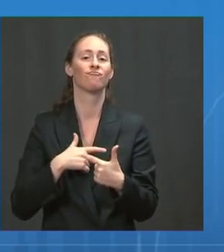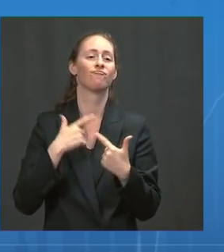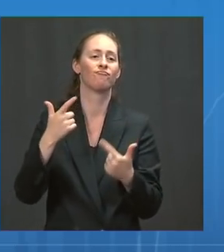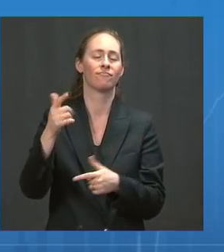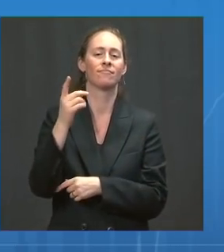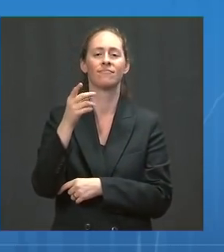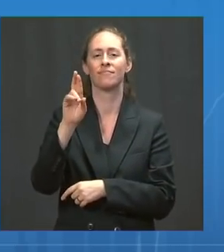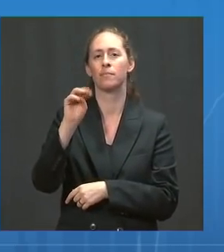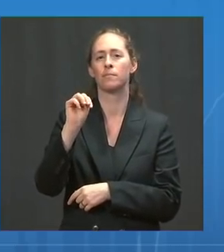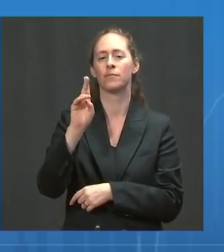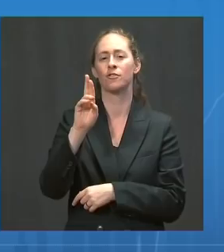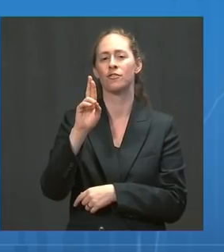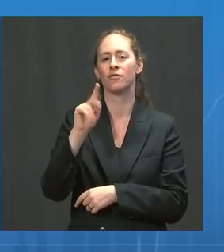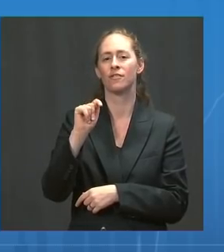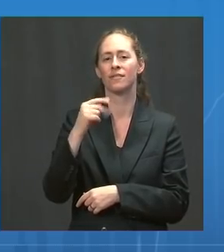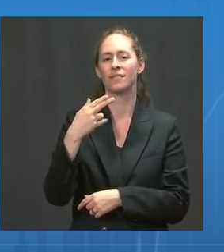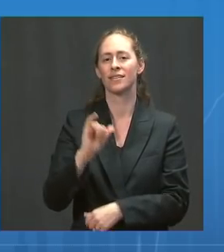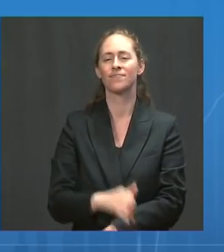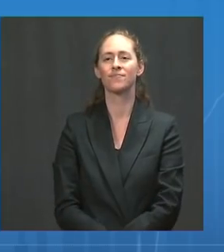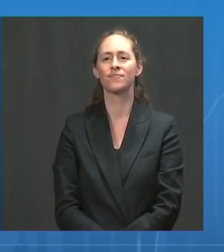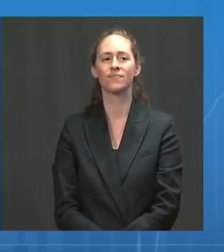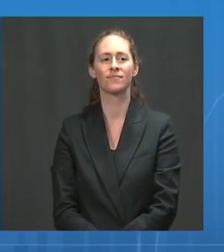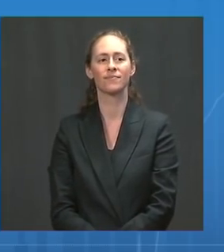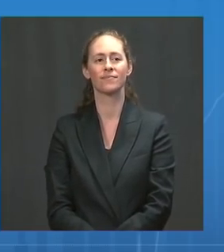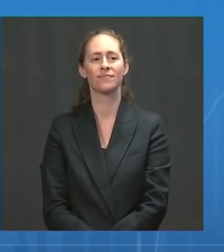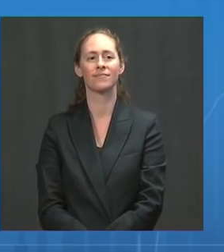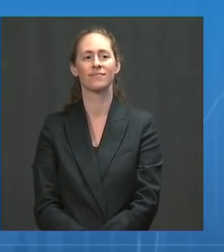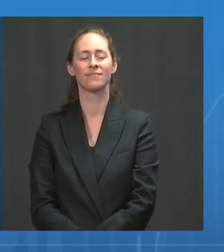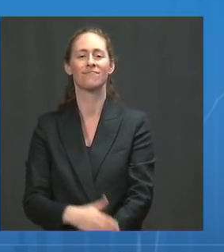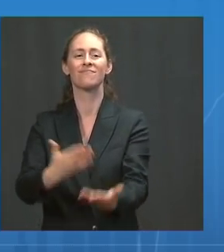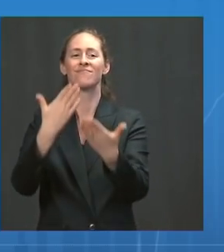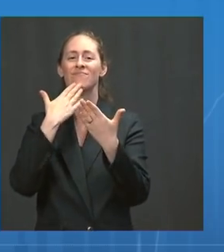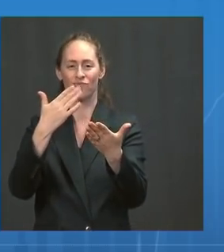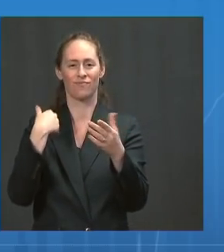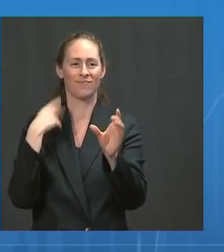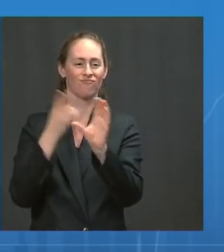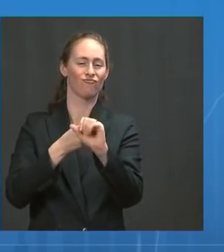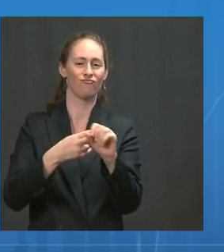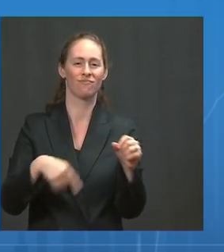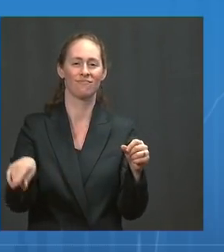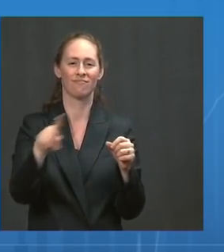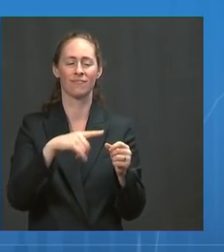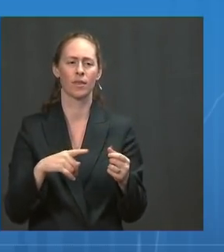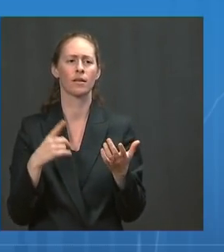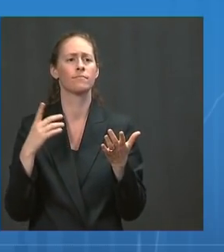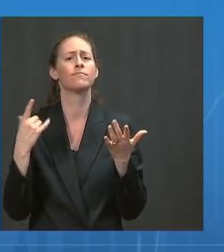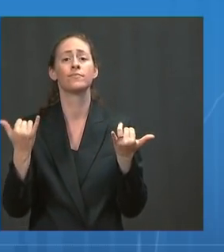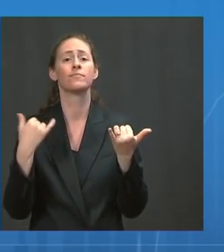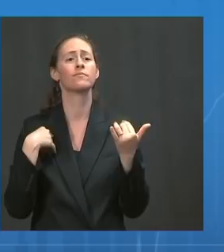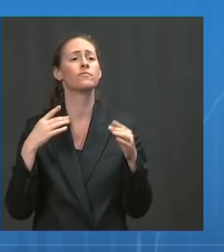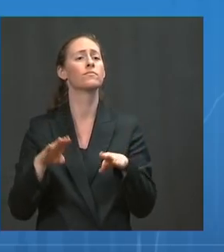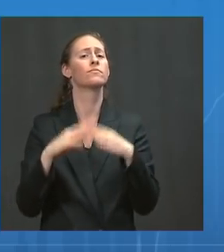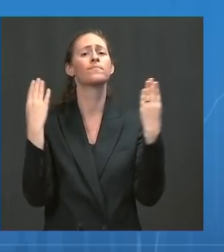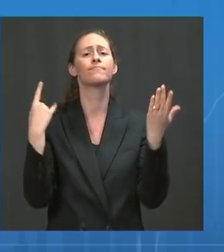Surgeon General Murthy: Well, thank you so much, Jeff. And it's great to be with all of you again today. I'll start just by acknowledging the obvious --